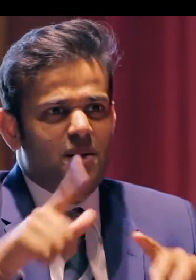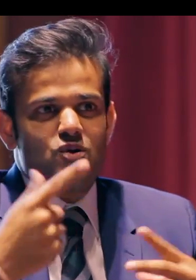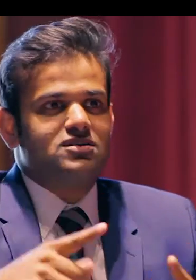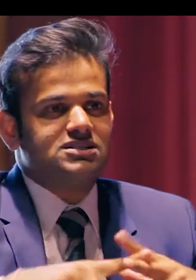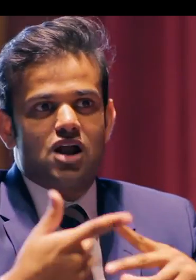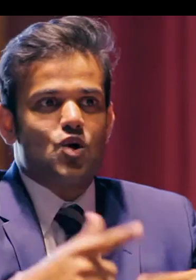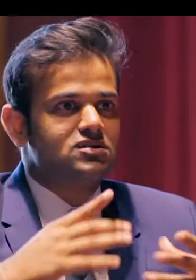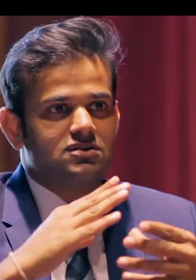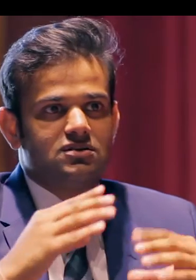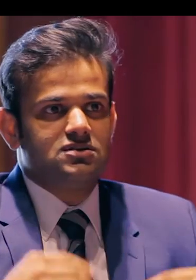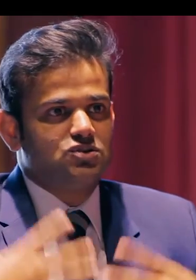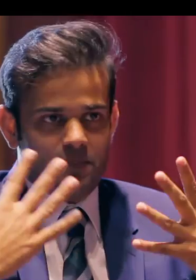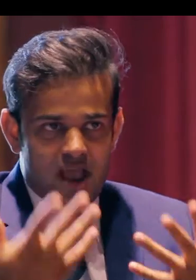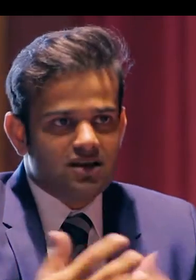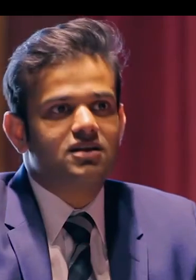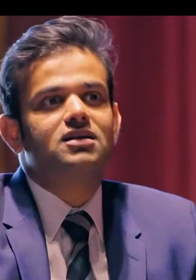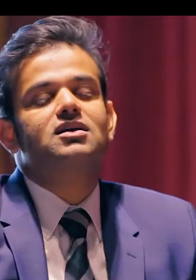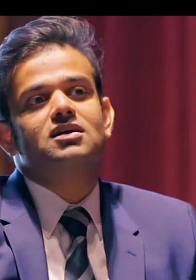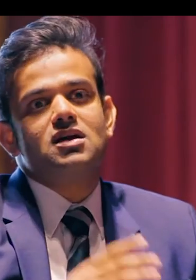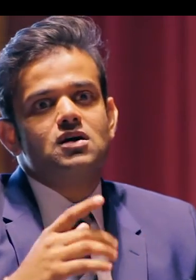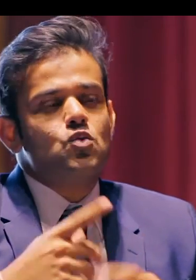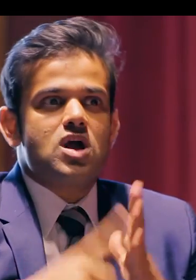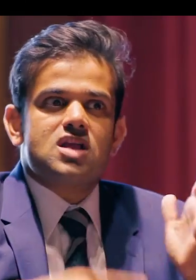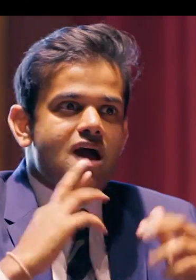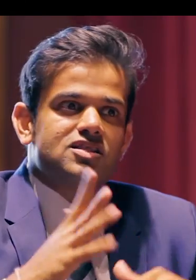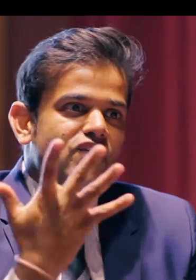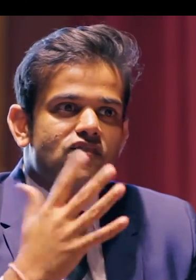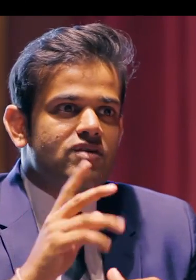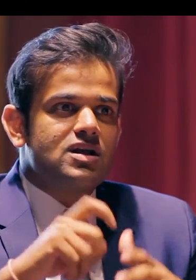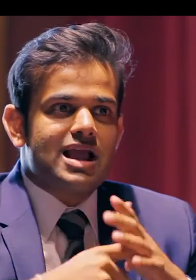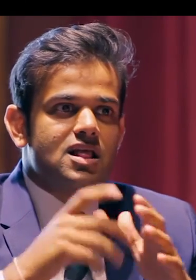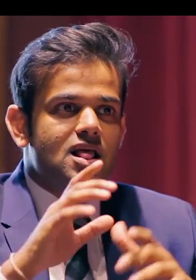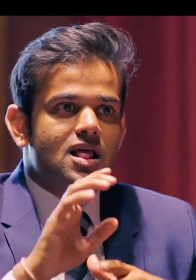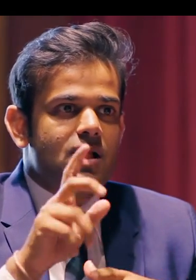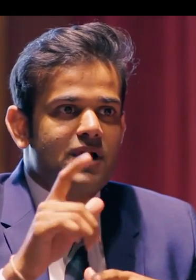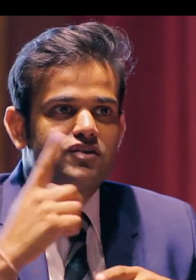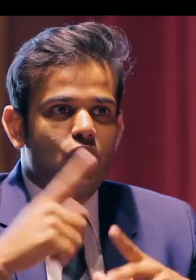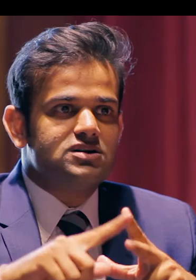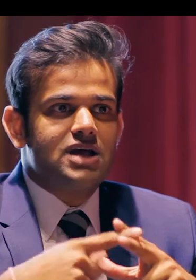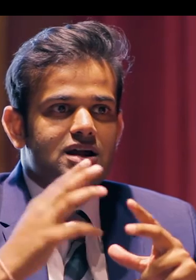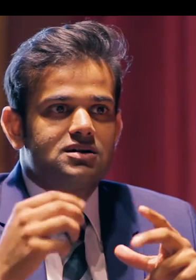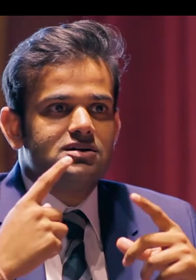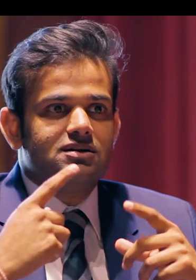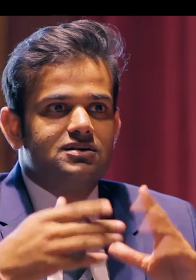It's a great story about how you started and your inspiration. So what are the five key elements to starting